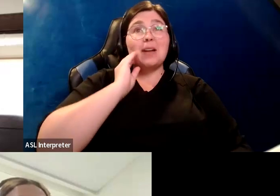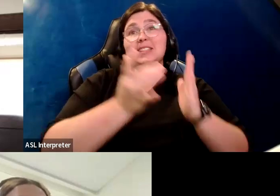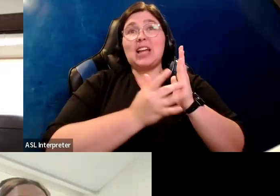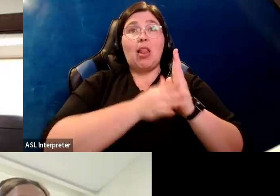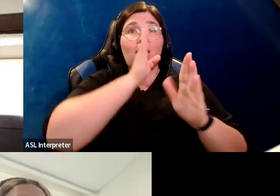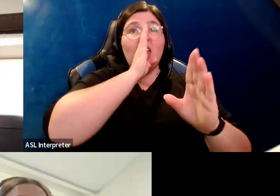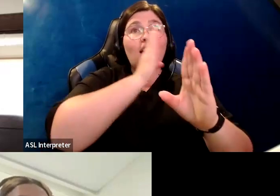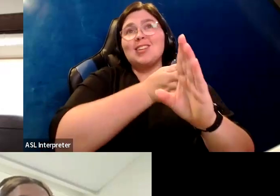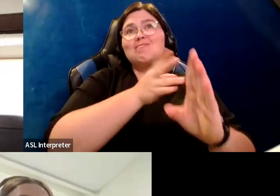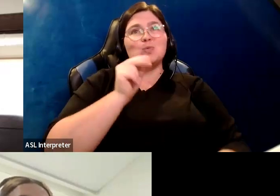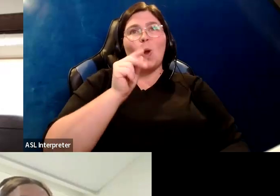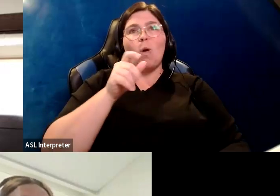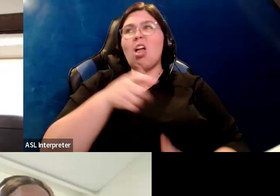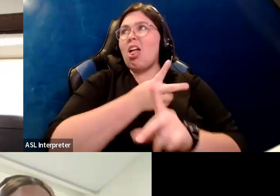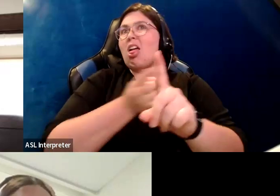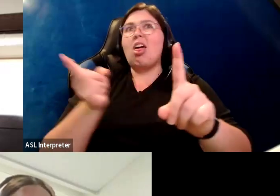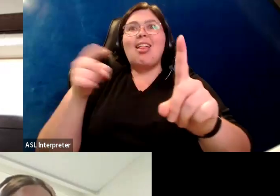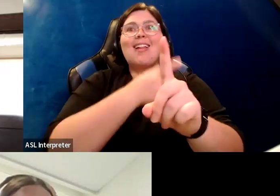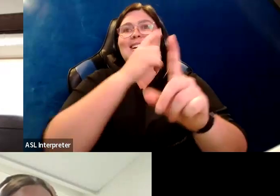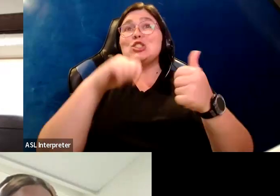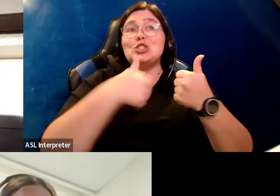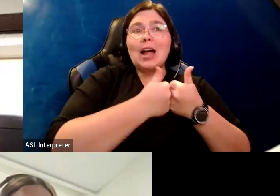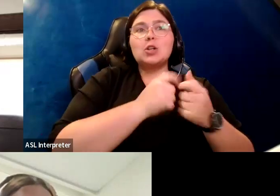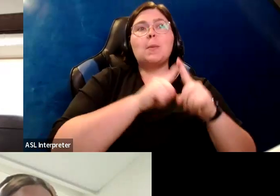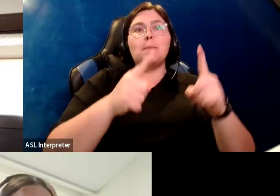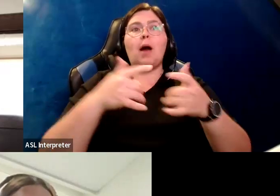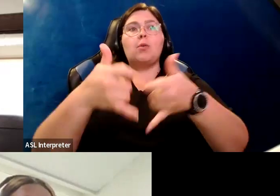It has been challenging yet rewarding.